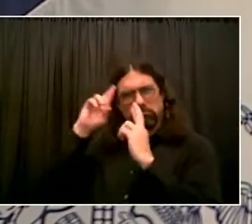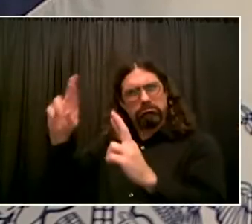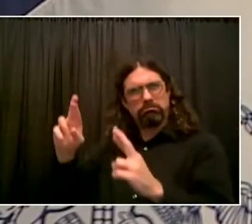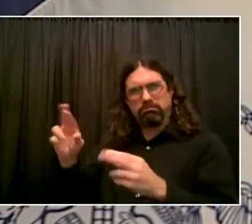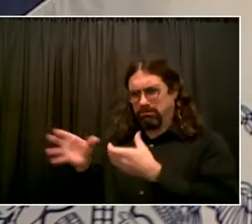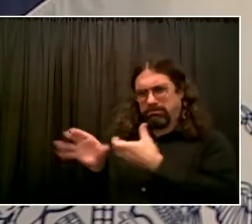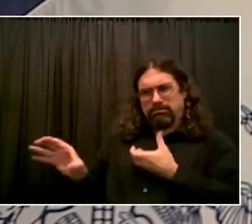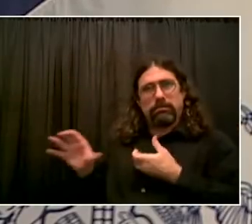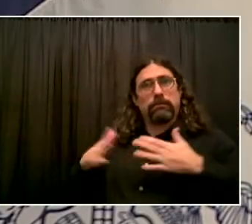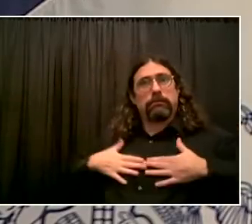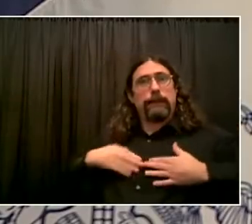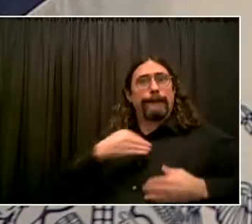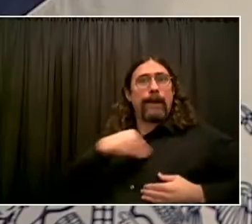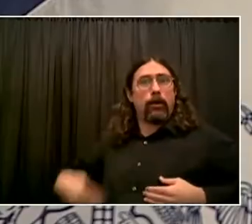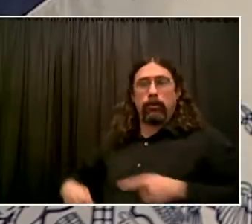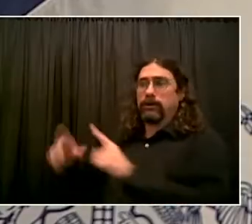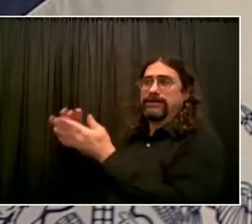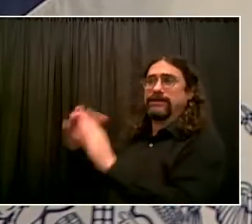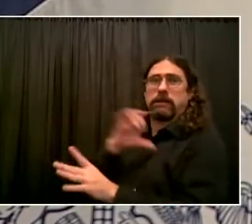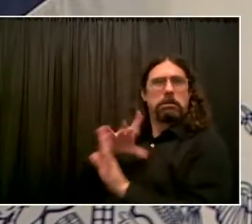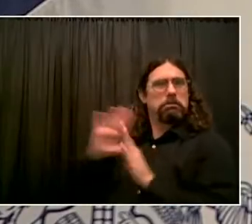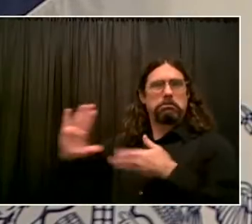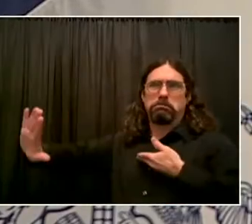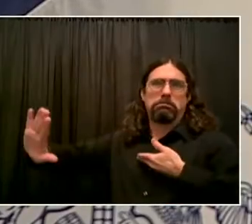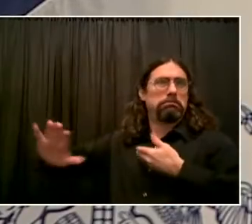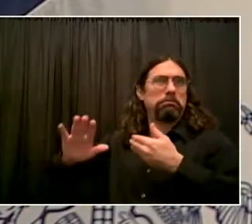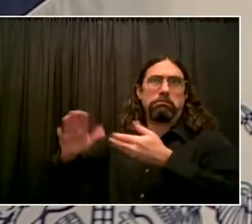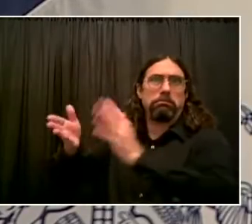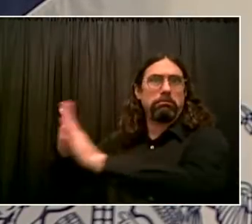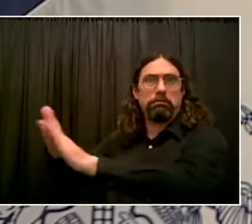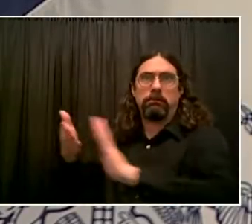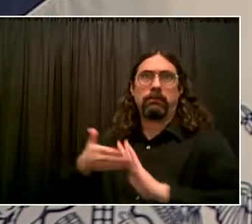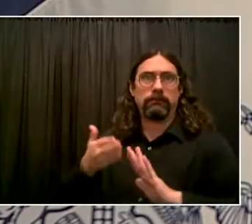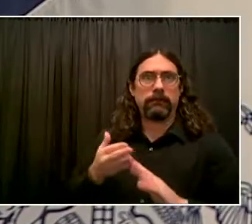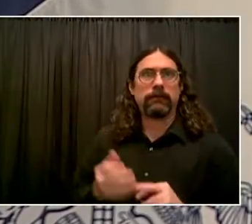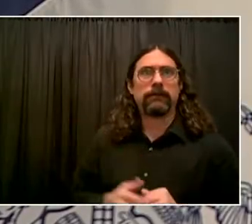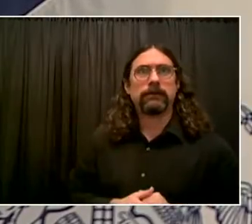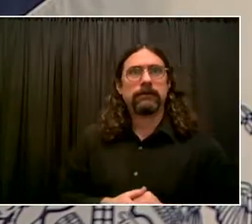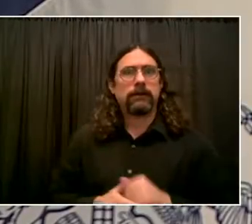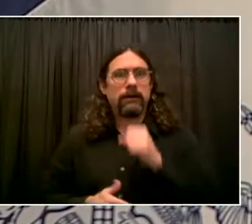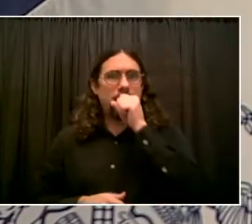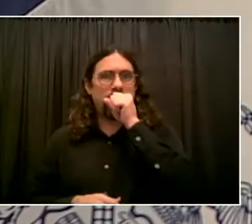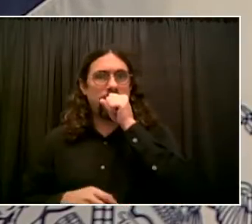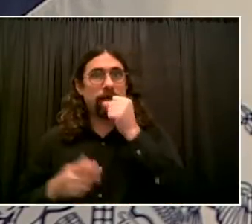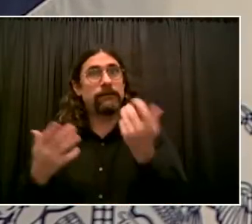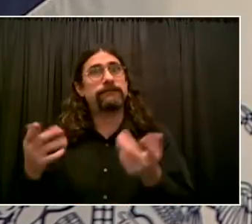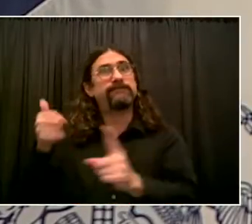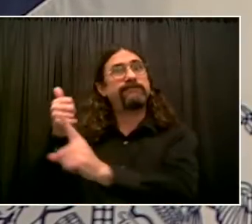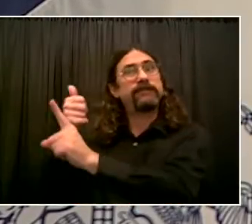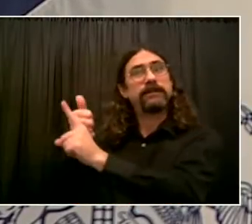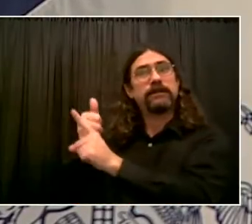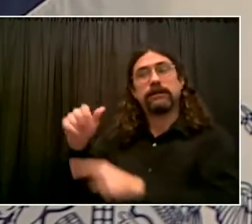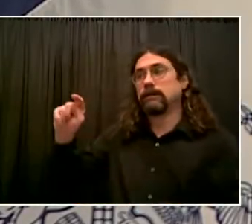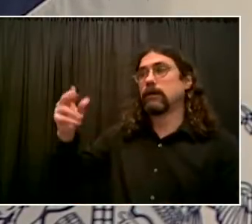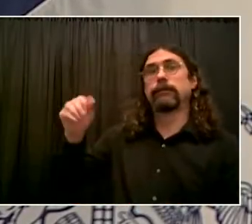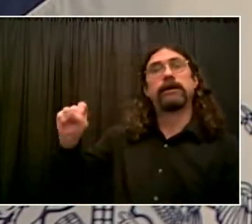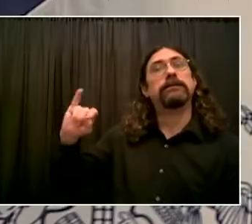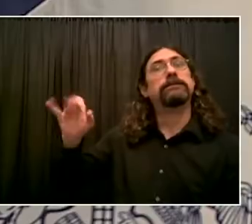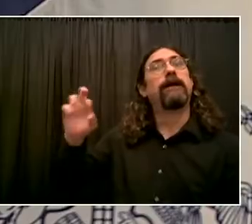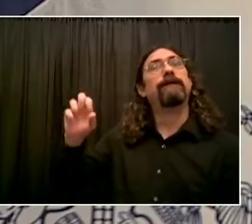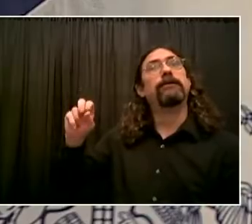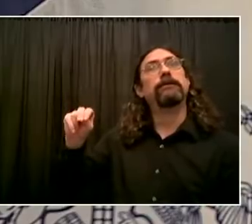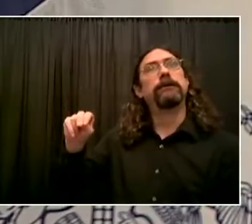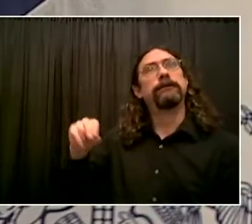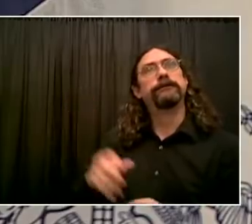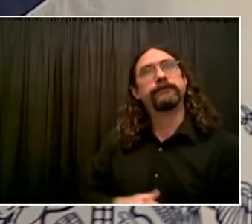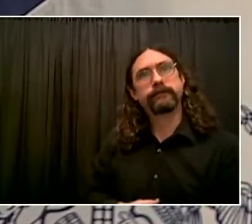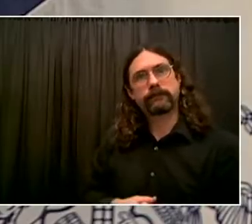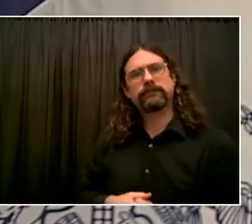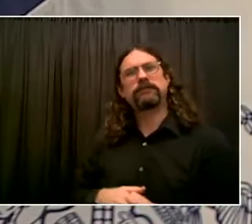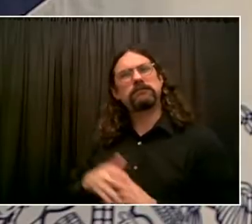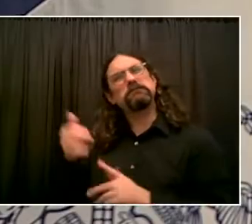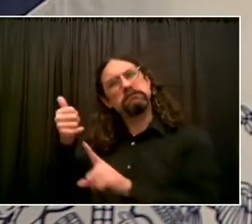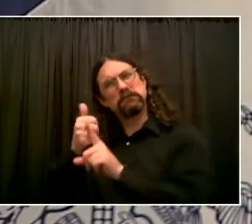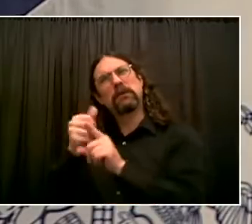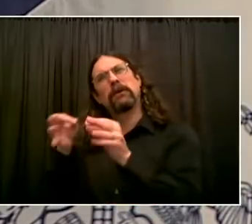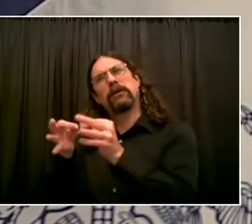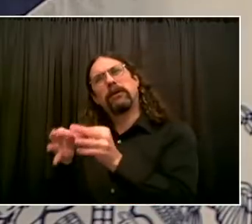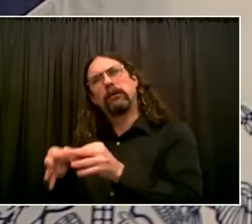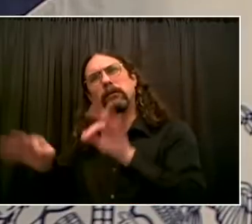PROFOUNDLY CONTRADICTORY.